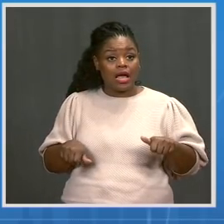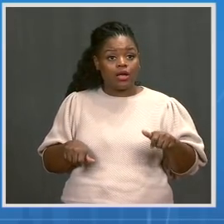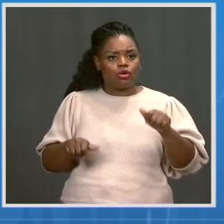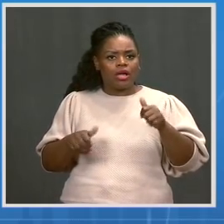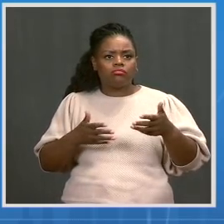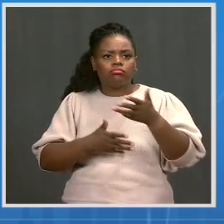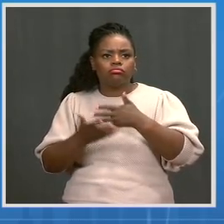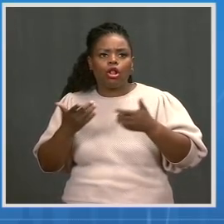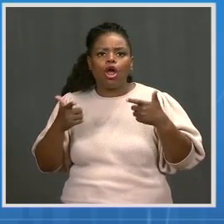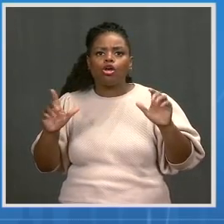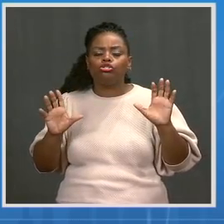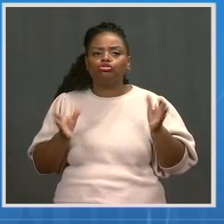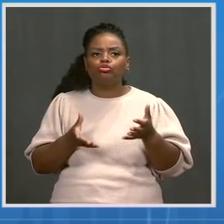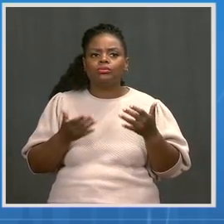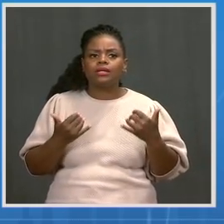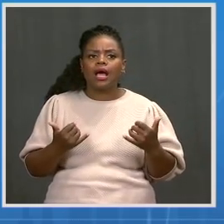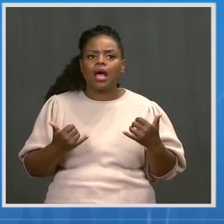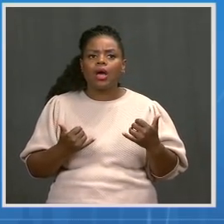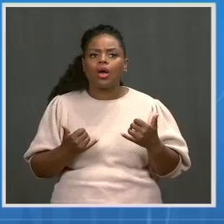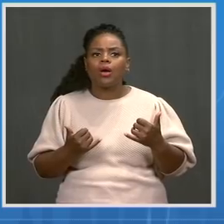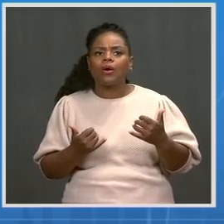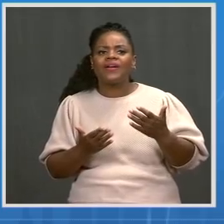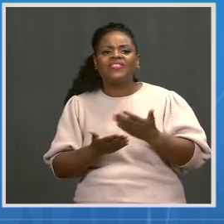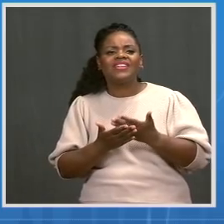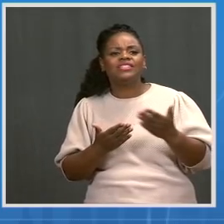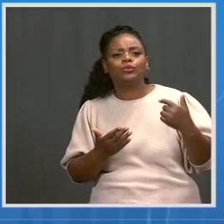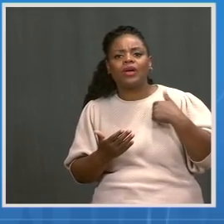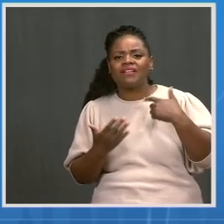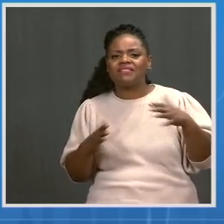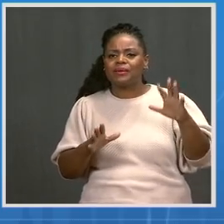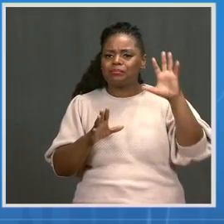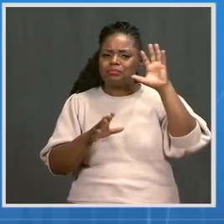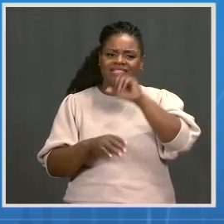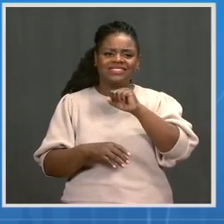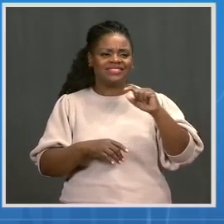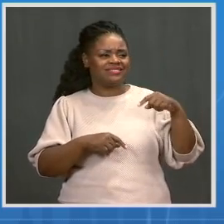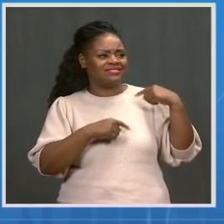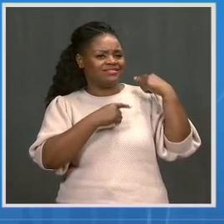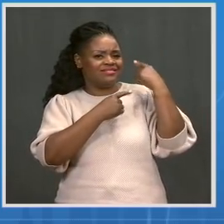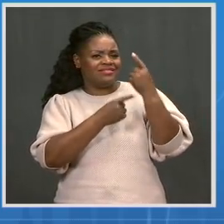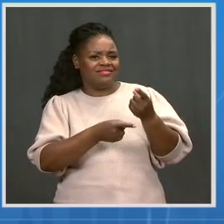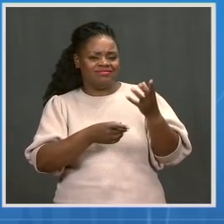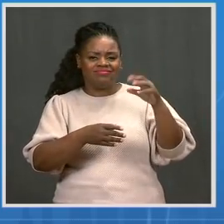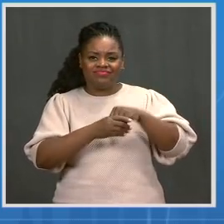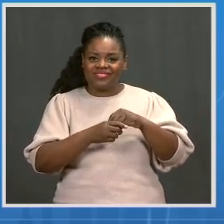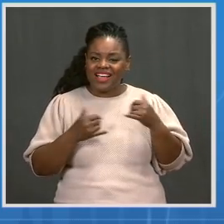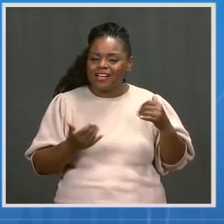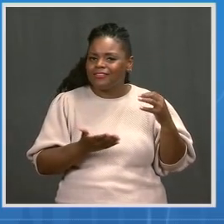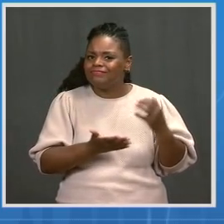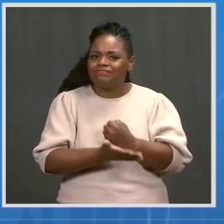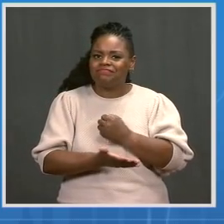that we have missed out on over the last year. So I think it's just important to keep in mind that the most important metric at the end of the day is: